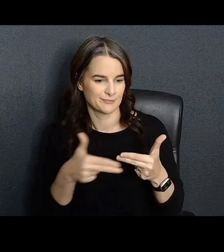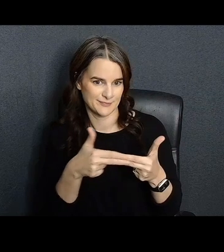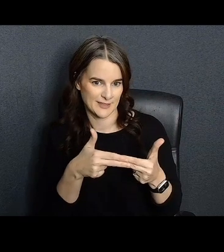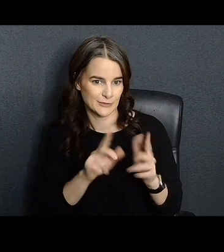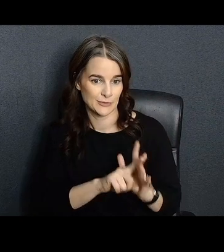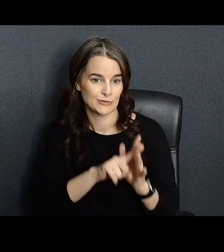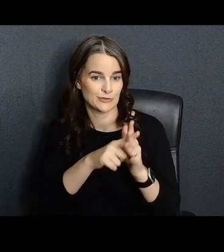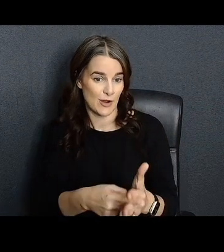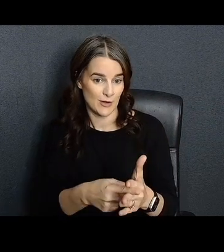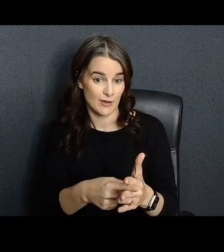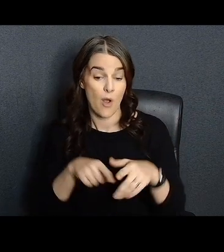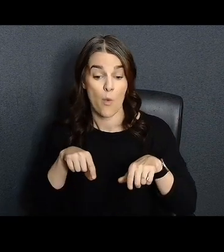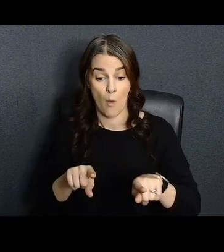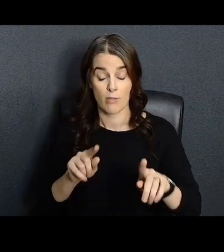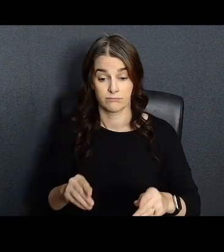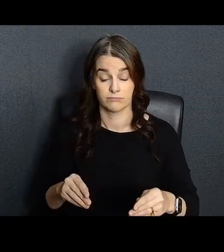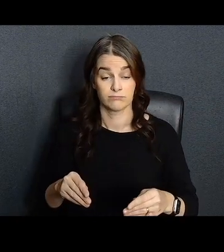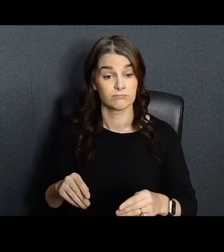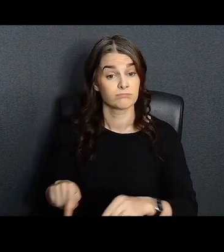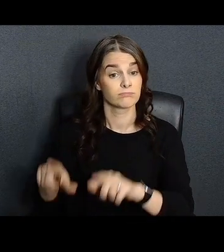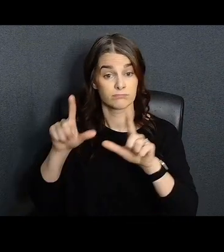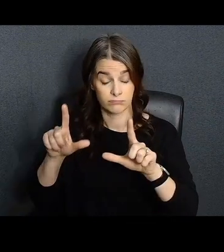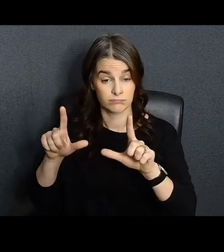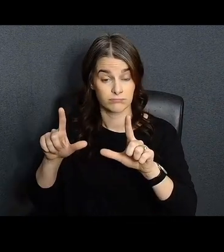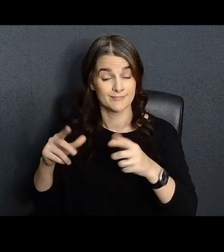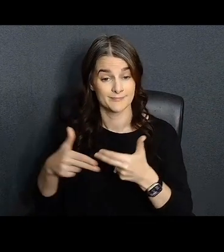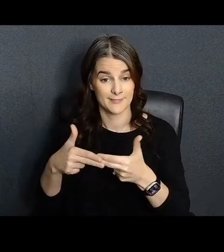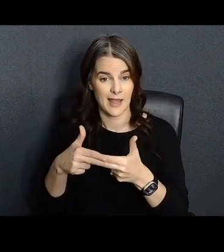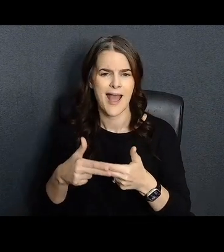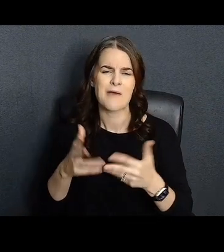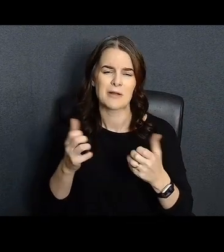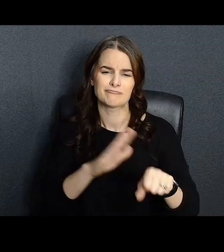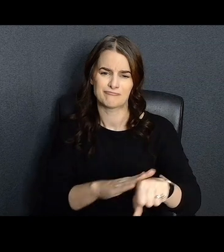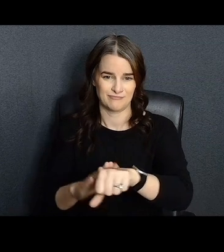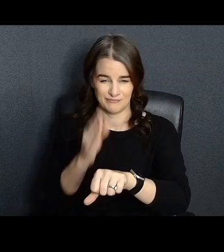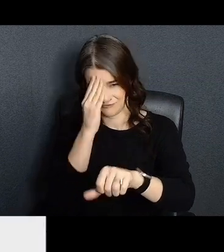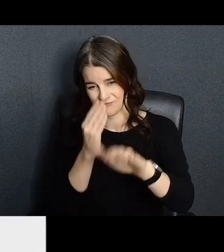So while I'm getting this pulled up, I do want to give a little disclaimer.